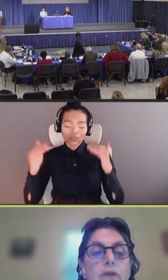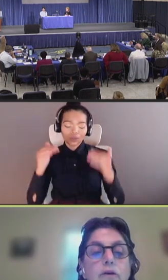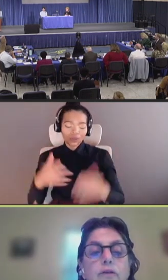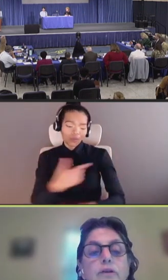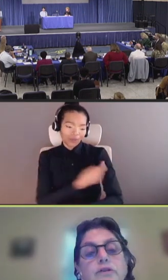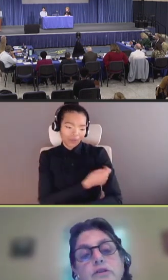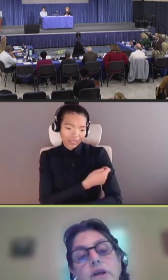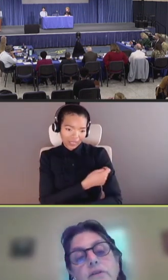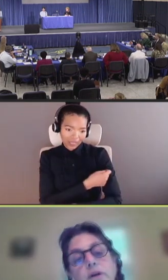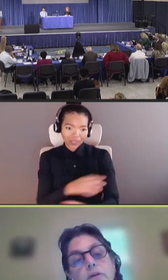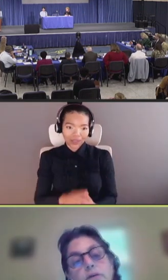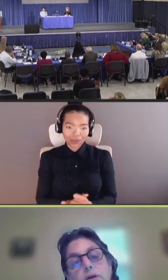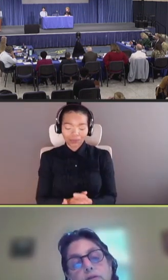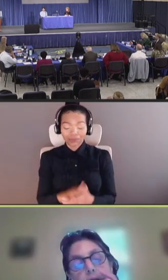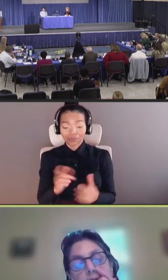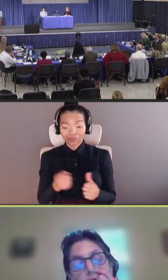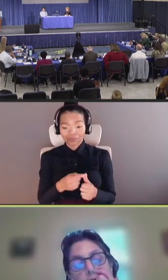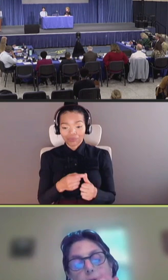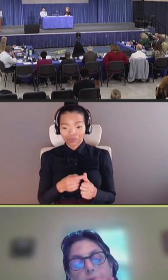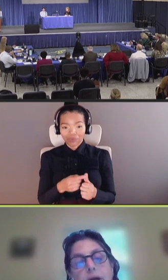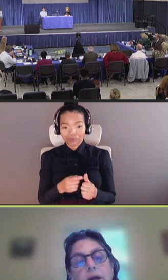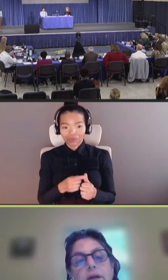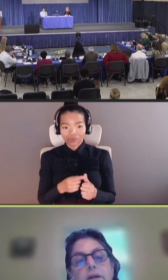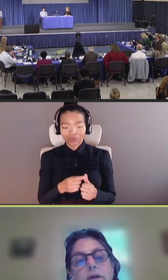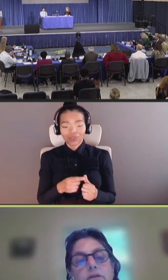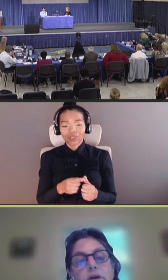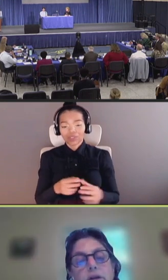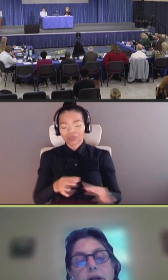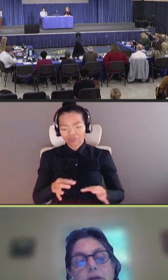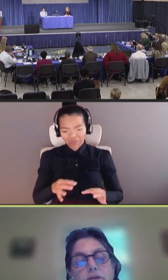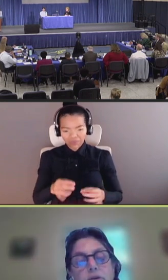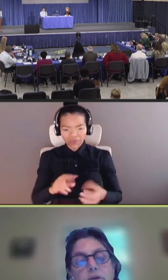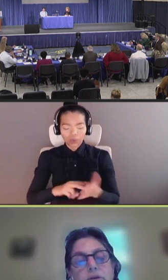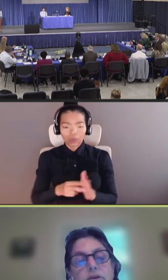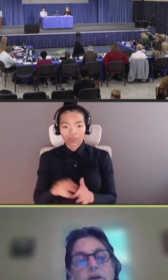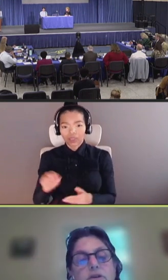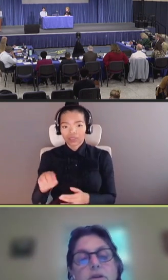So, first, just to give an overview of NACCHO, it is a national organization